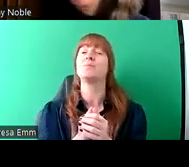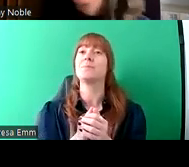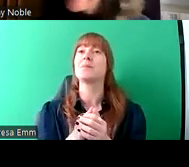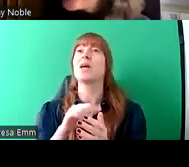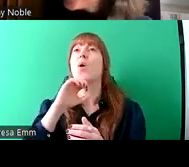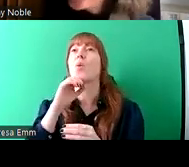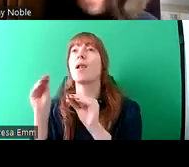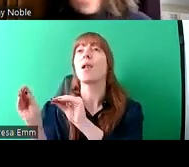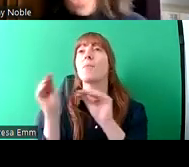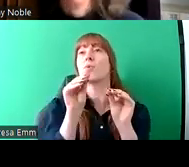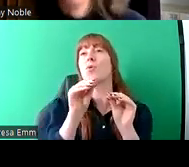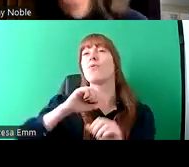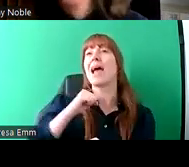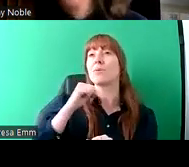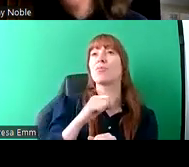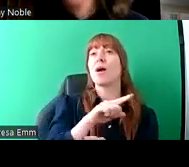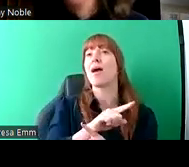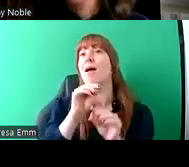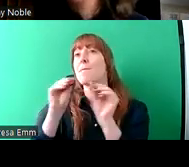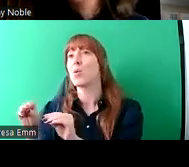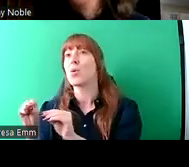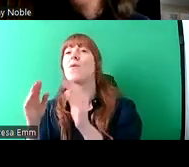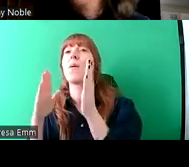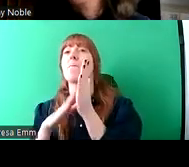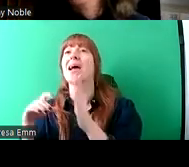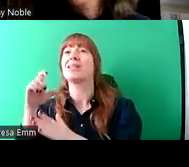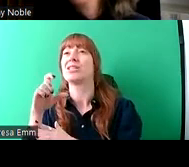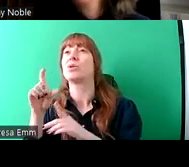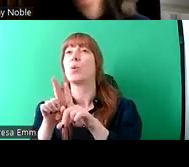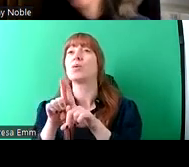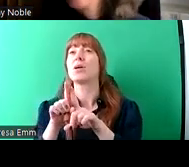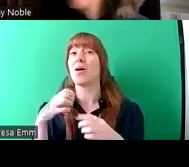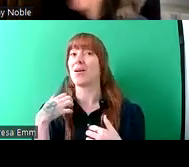and then to Manchester. So, that's a really exciting exhibition to have been involved in.